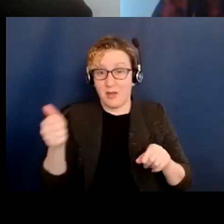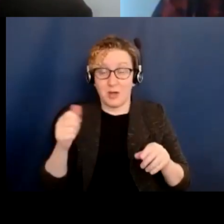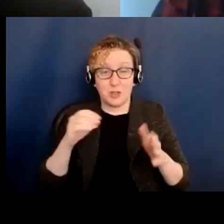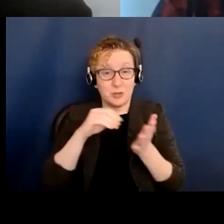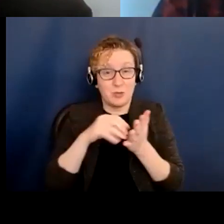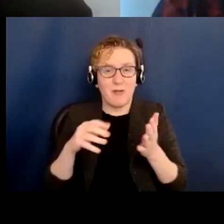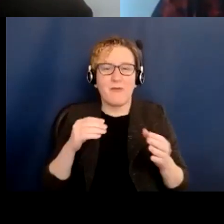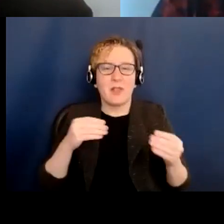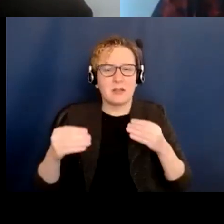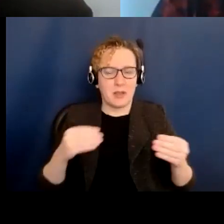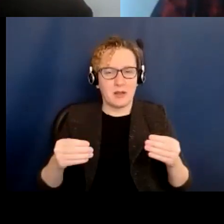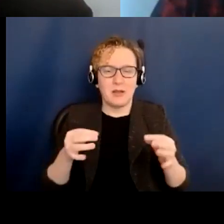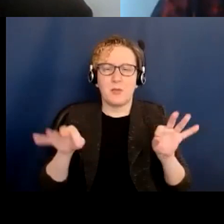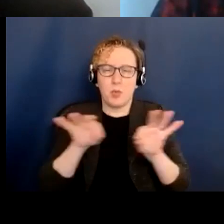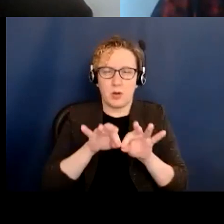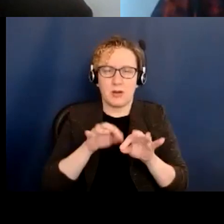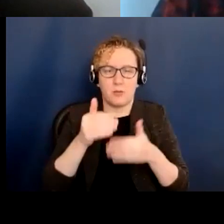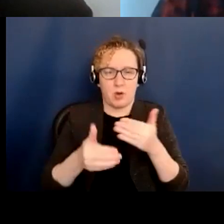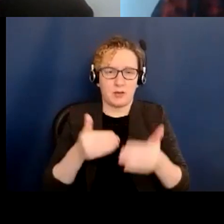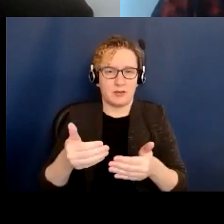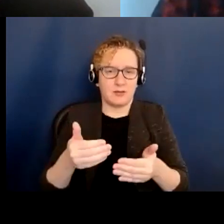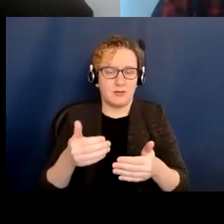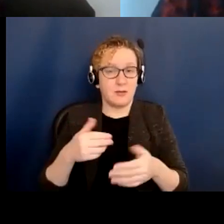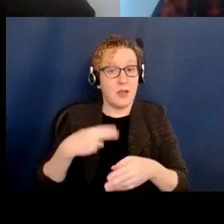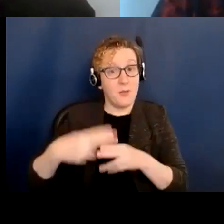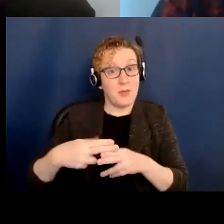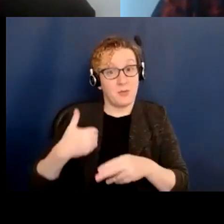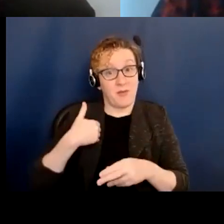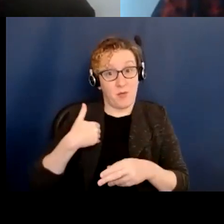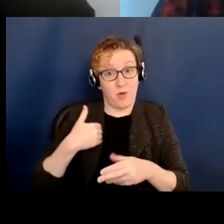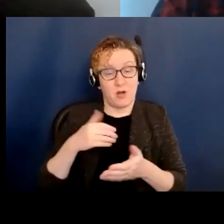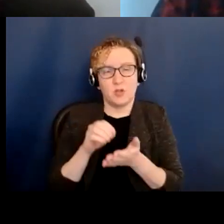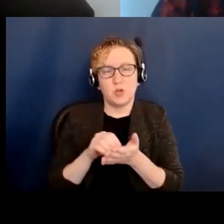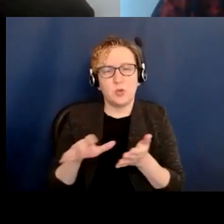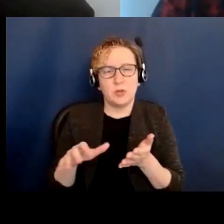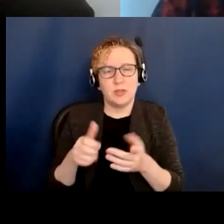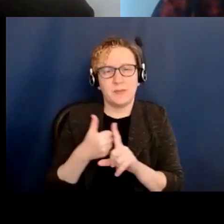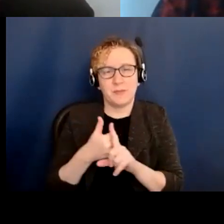Flexibility is important in the process. We had a student who was hearing impaired.